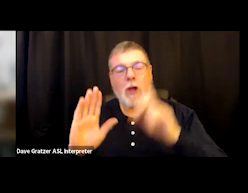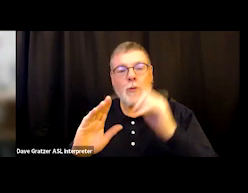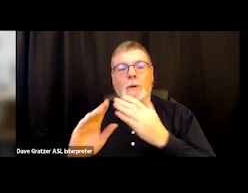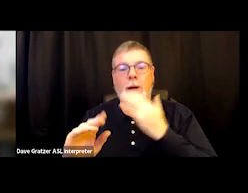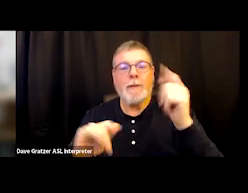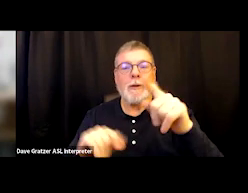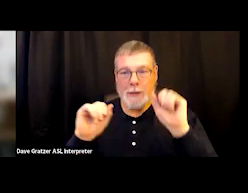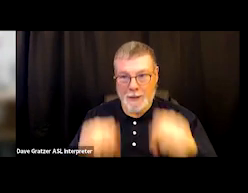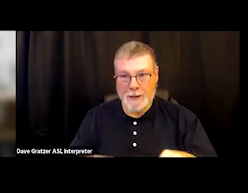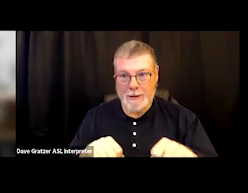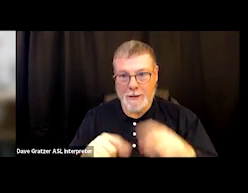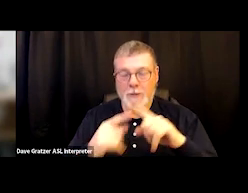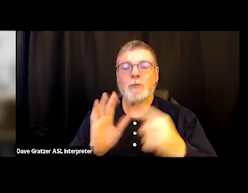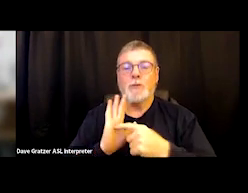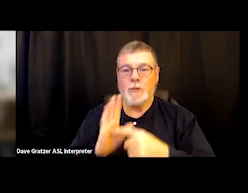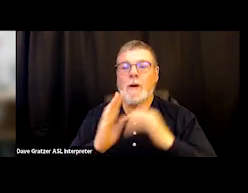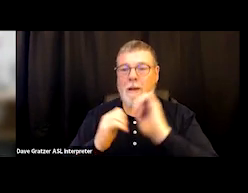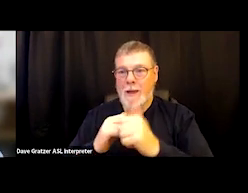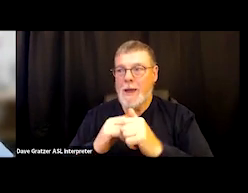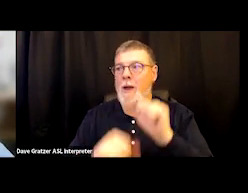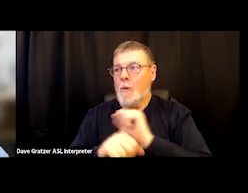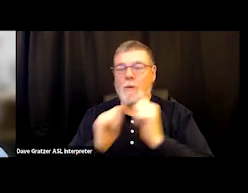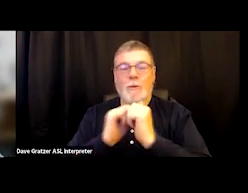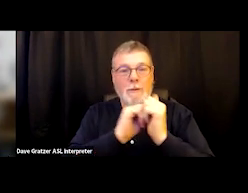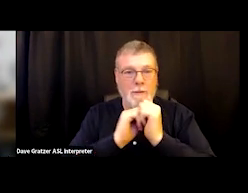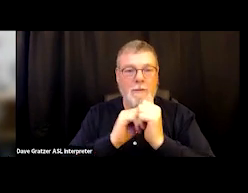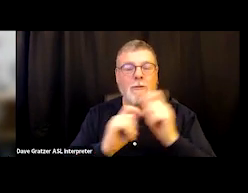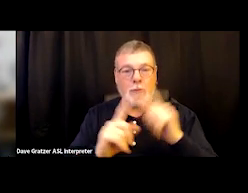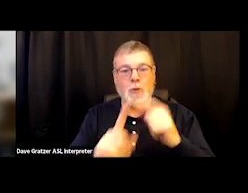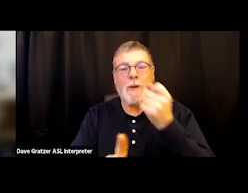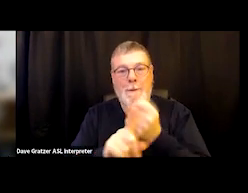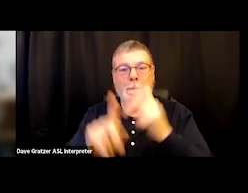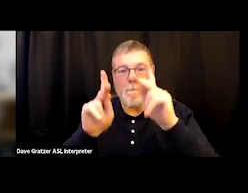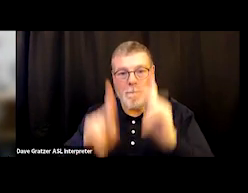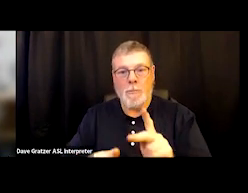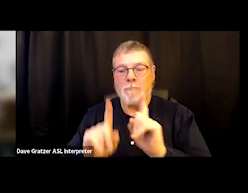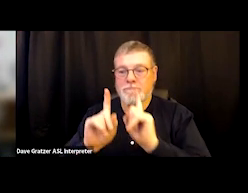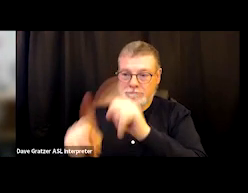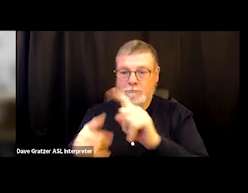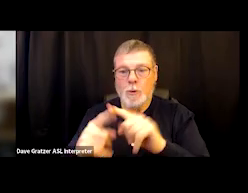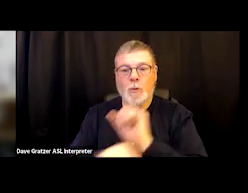to show how all of those conditions work together to impact someone's ability to work.